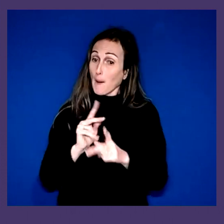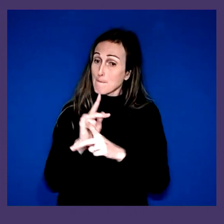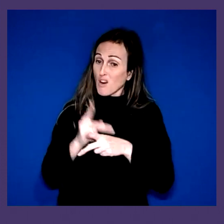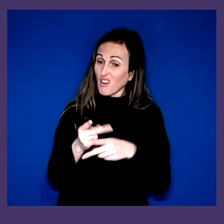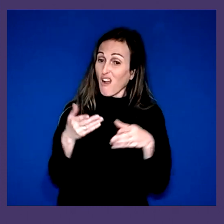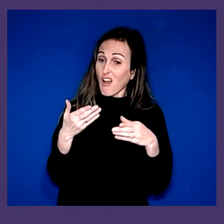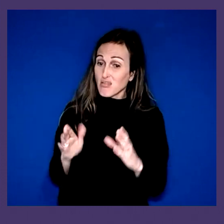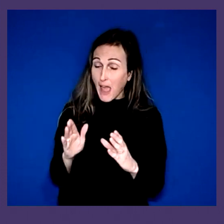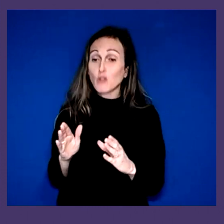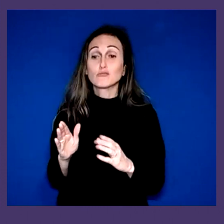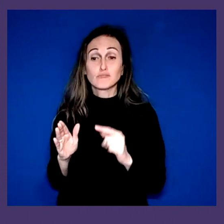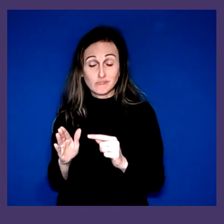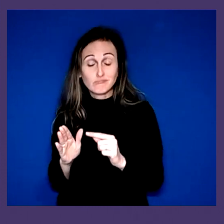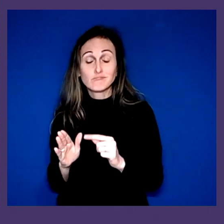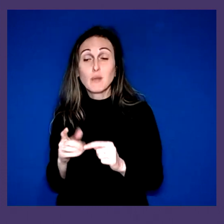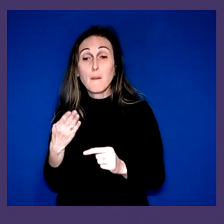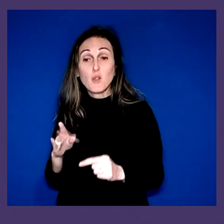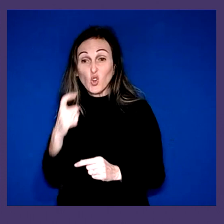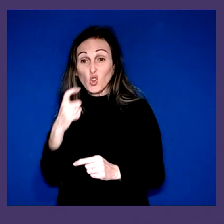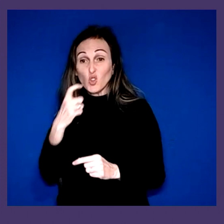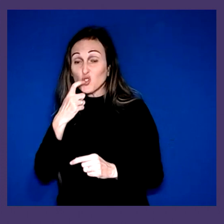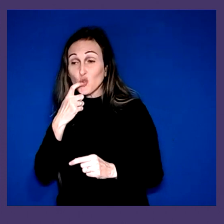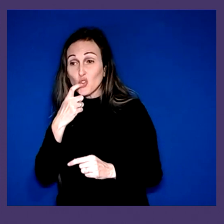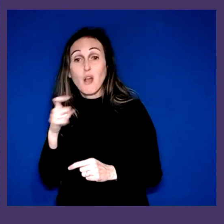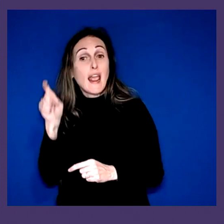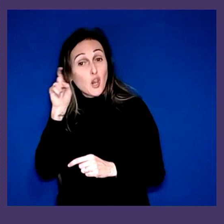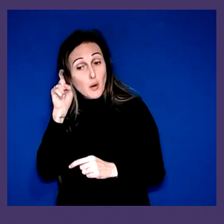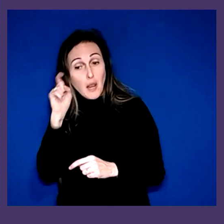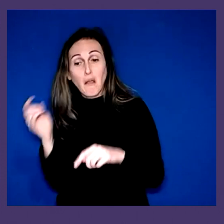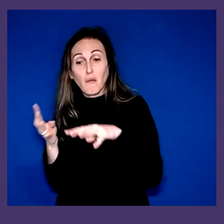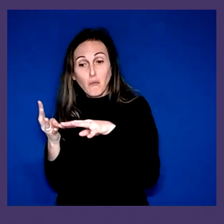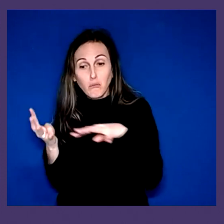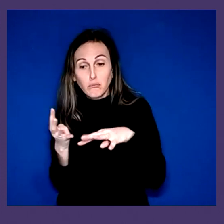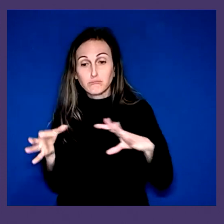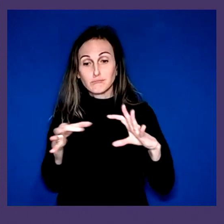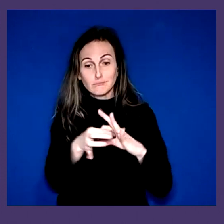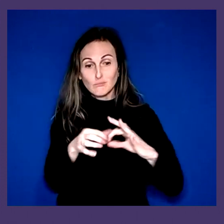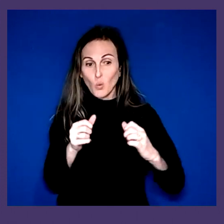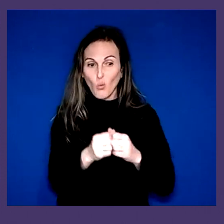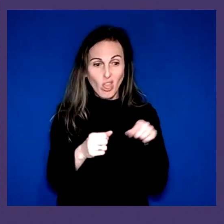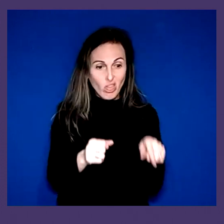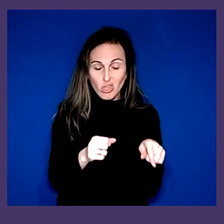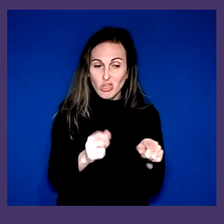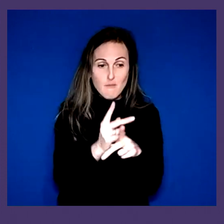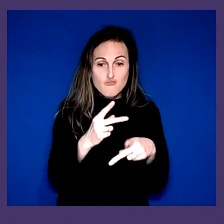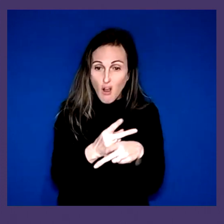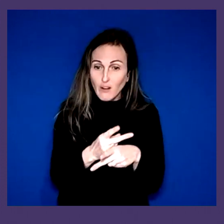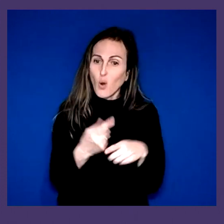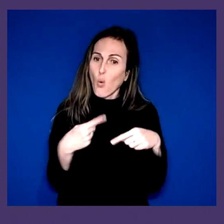delivering the long battery life expected by the user. The new ReSound Nexia hearing aid starts